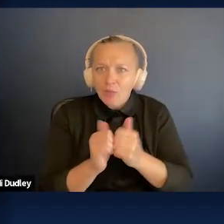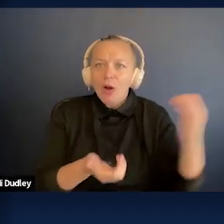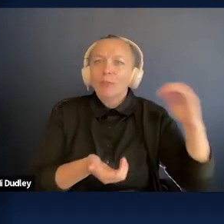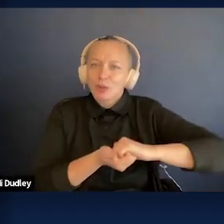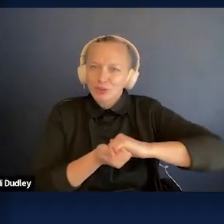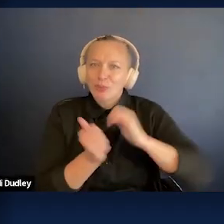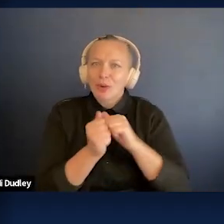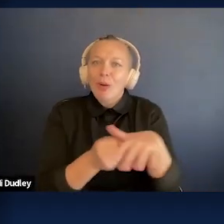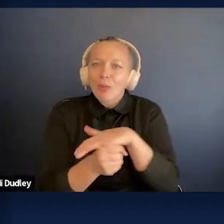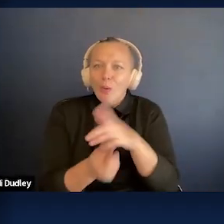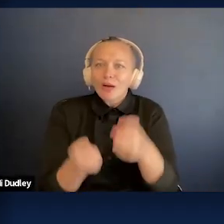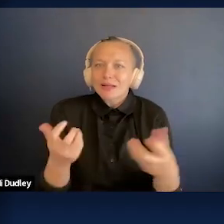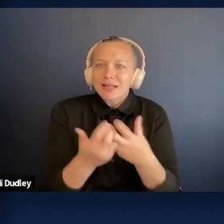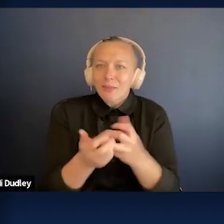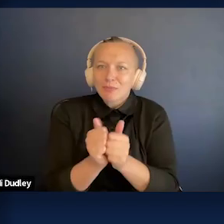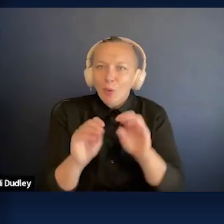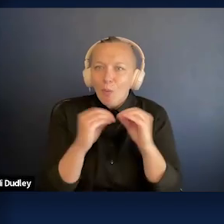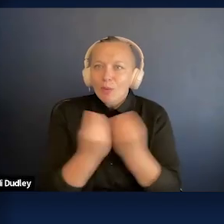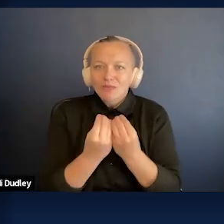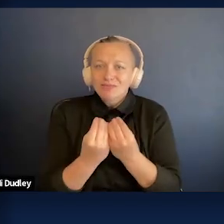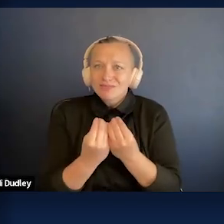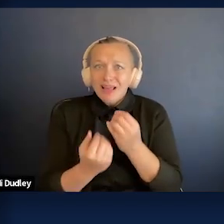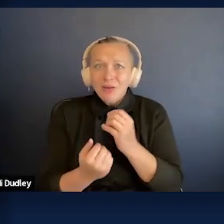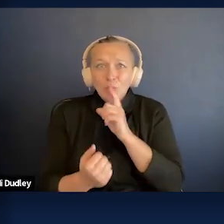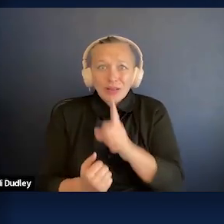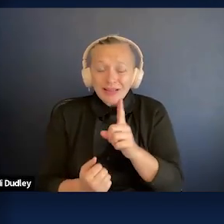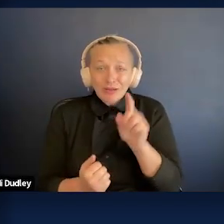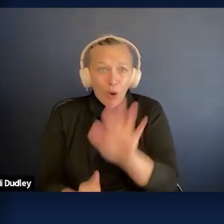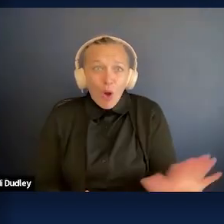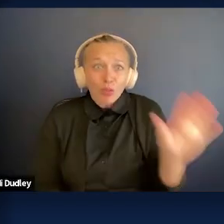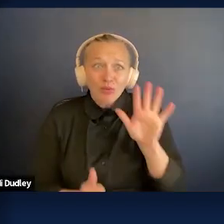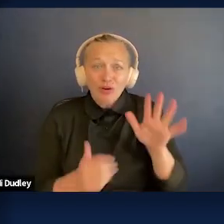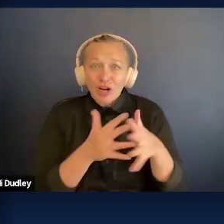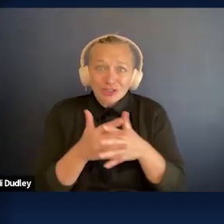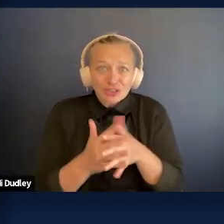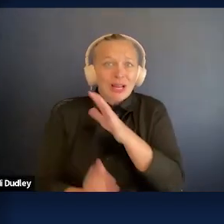And these type of adaptive sports organizations exist across the country and across the world.